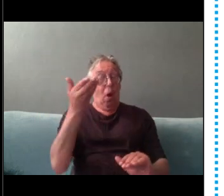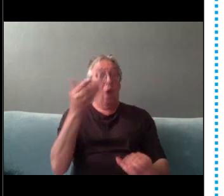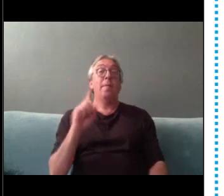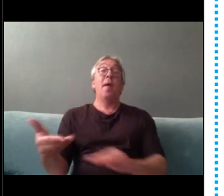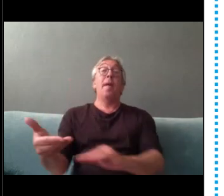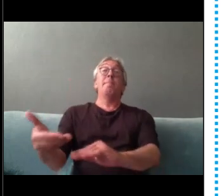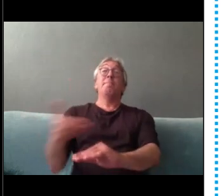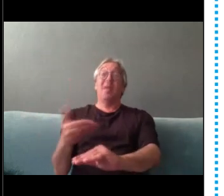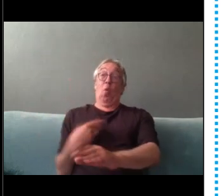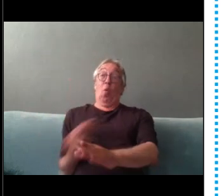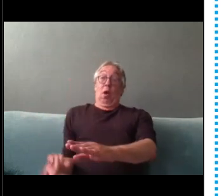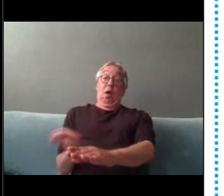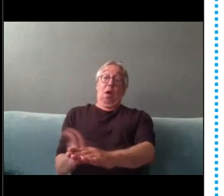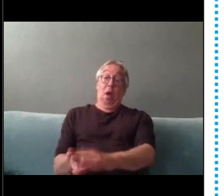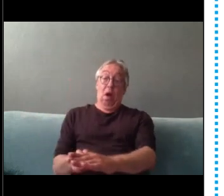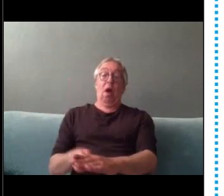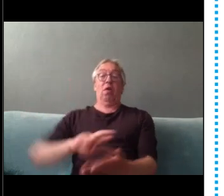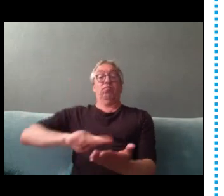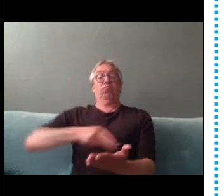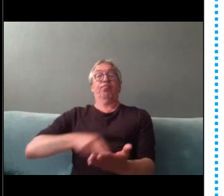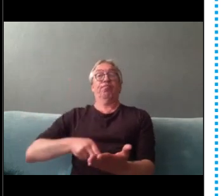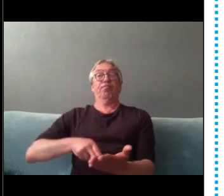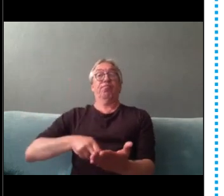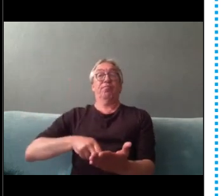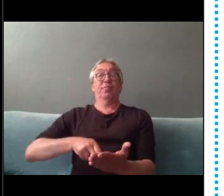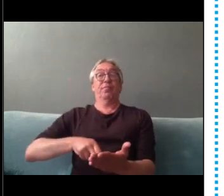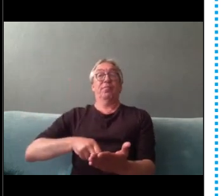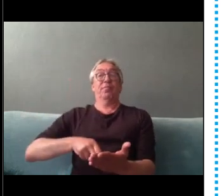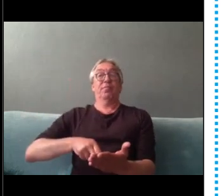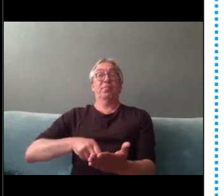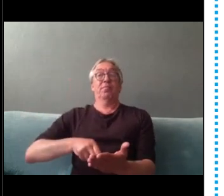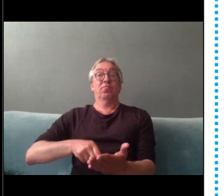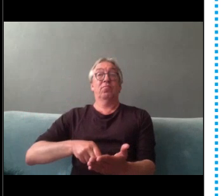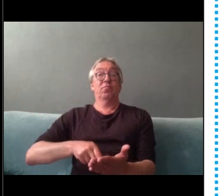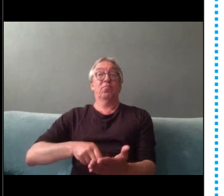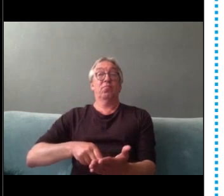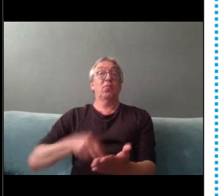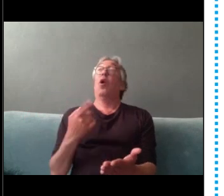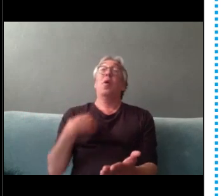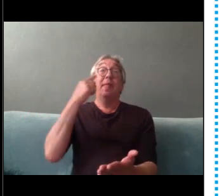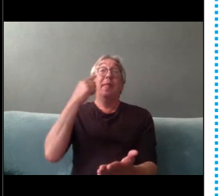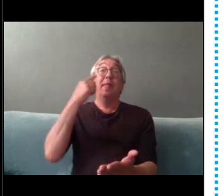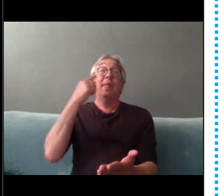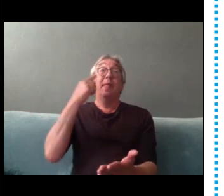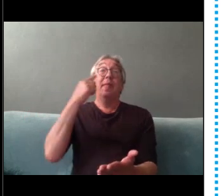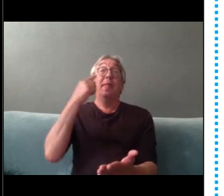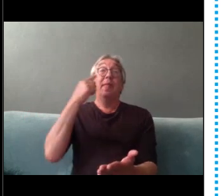Now I'm finished with my part and I pass back to André. Thank you.